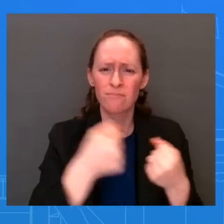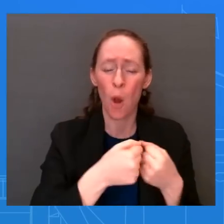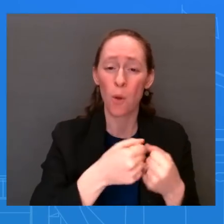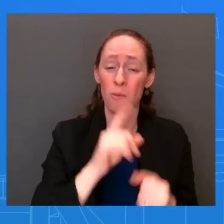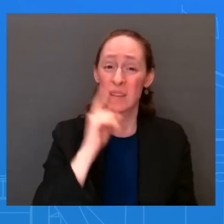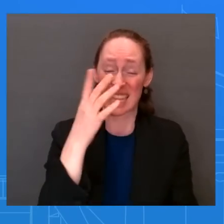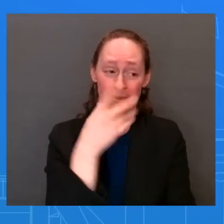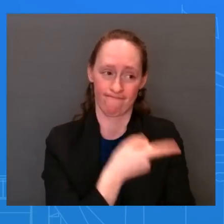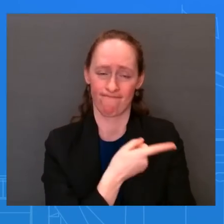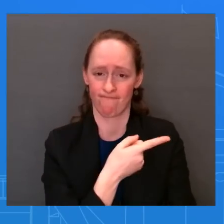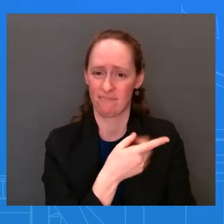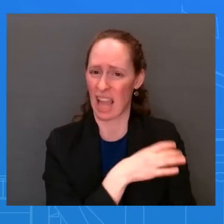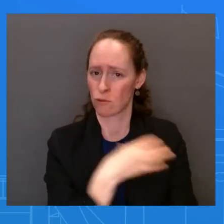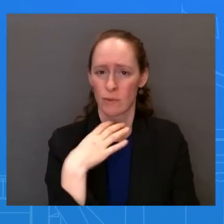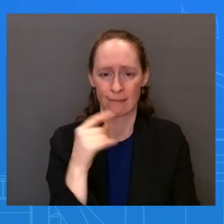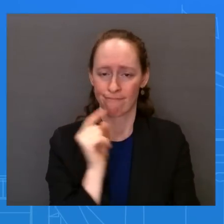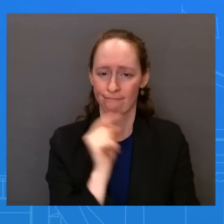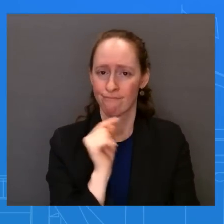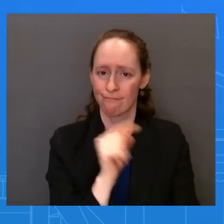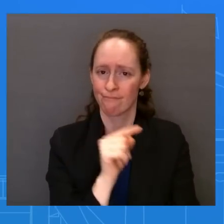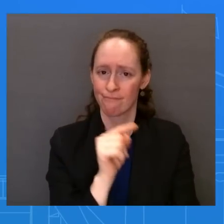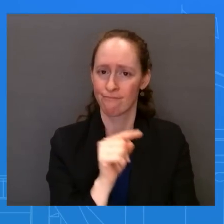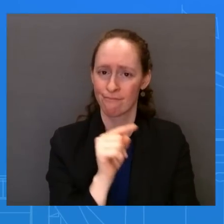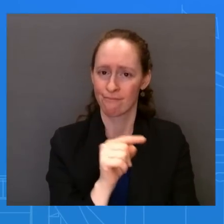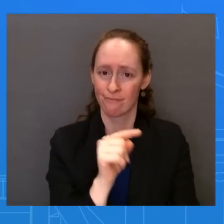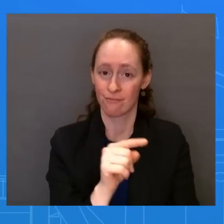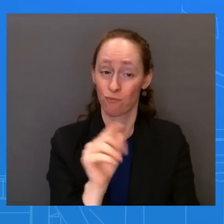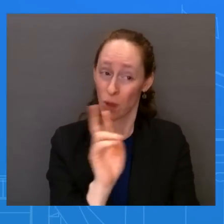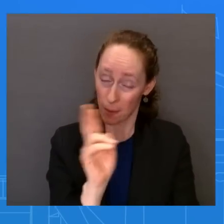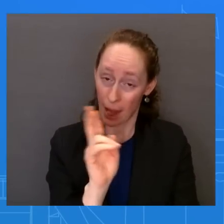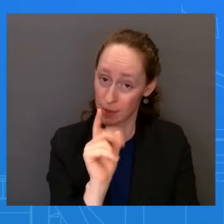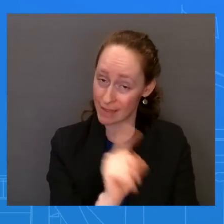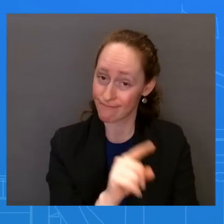this is an opportunity to reach across the aisle and work with us on this.